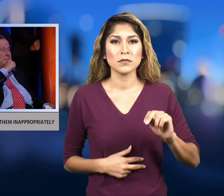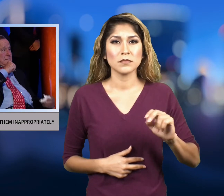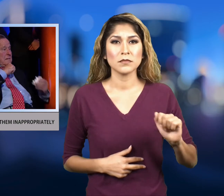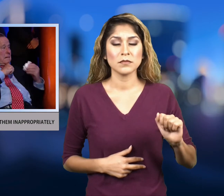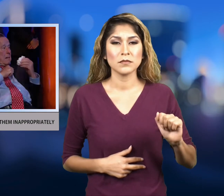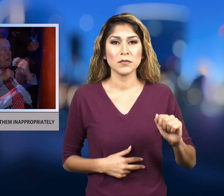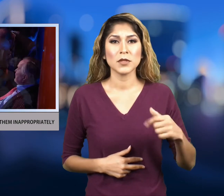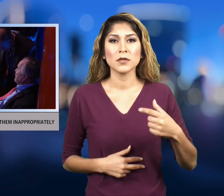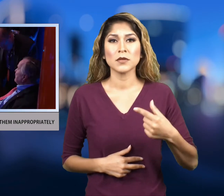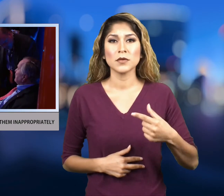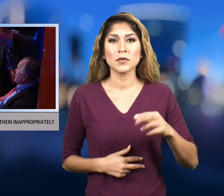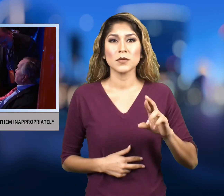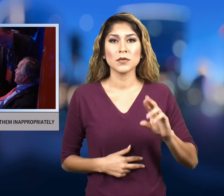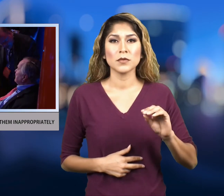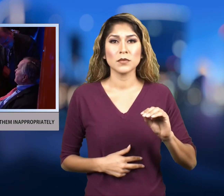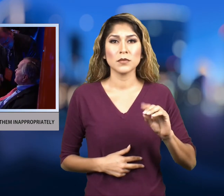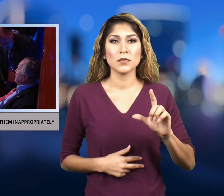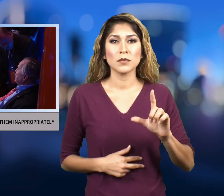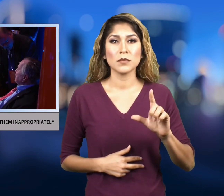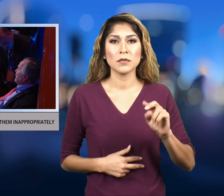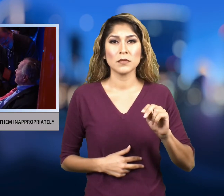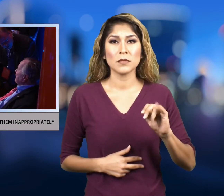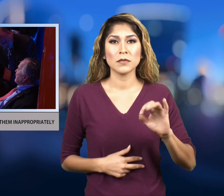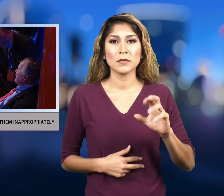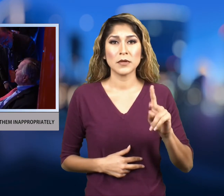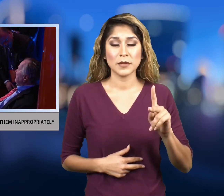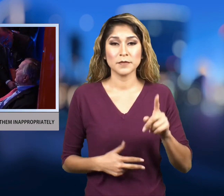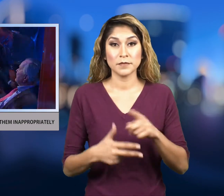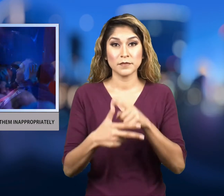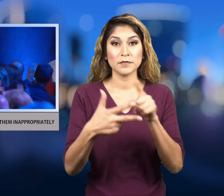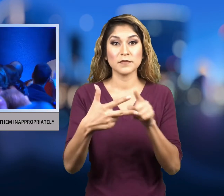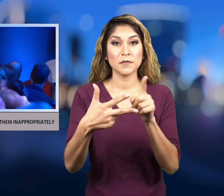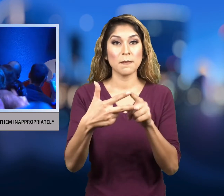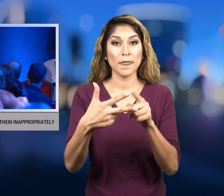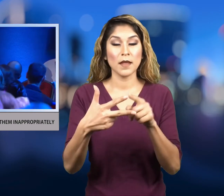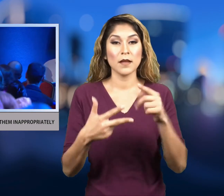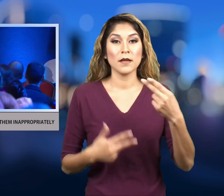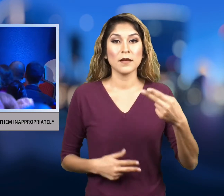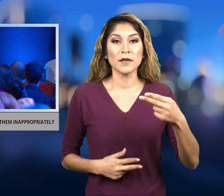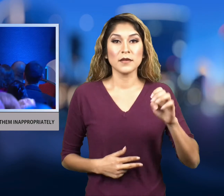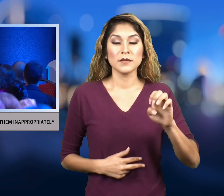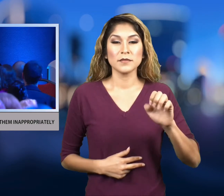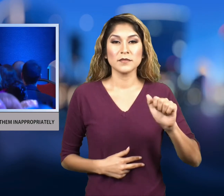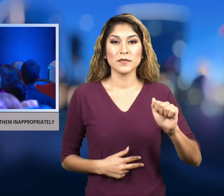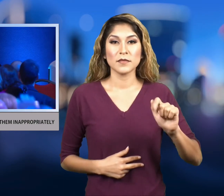Grolnick, actress Heather